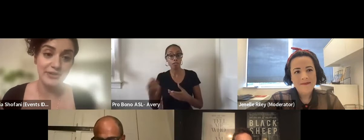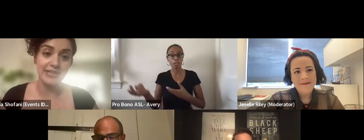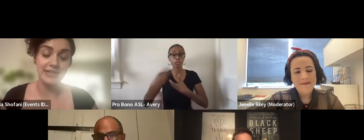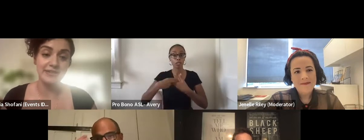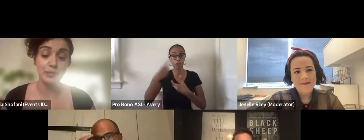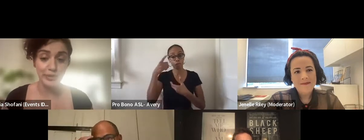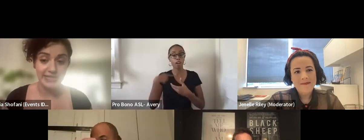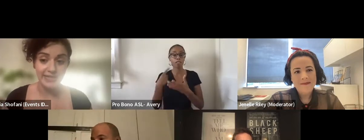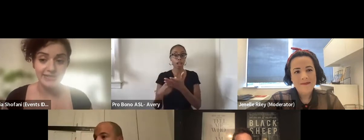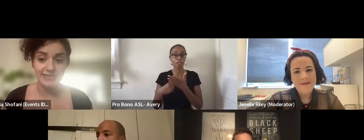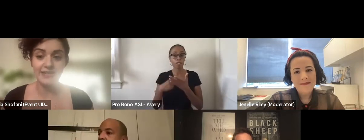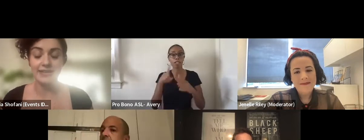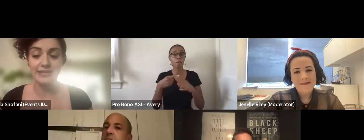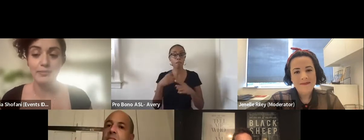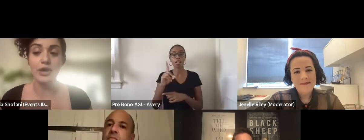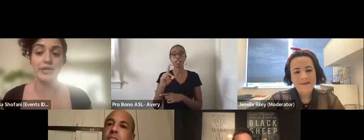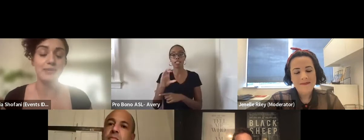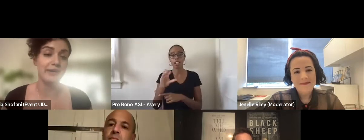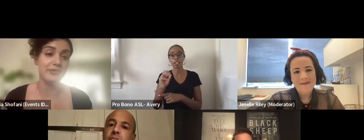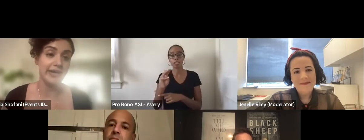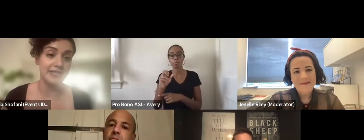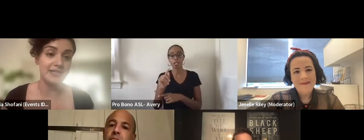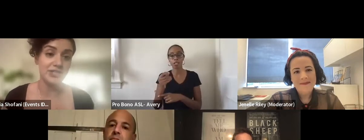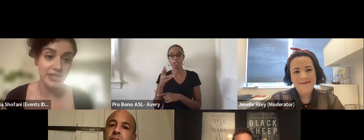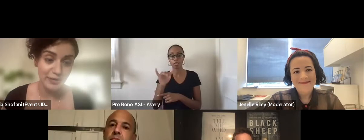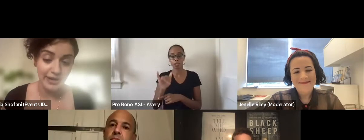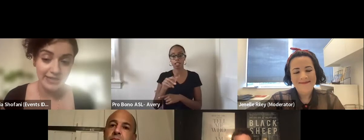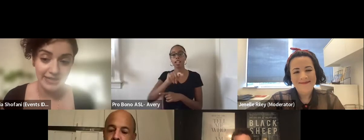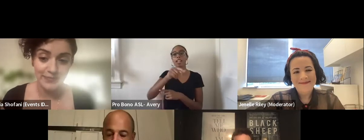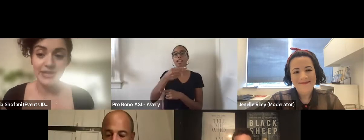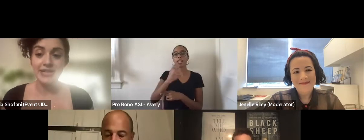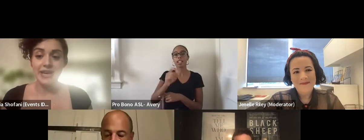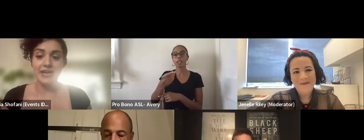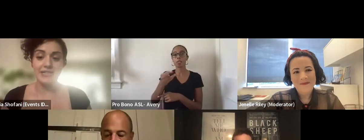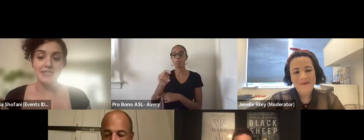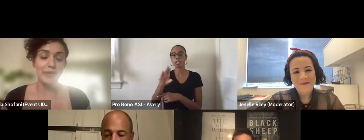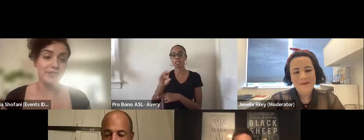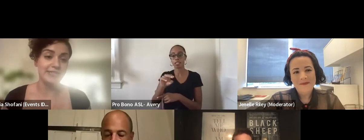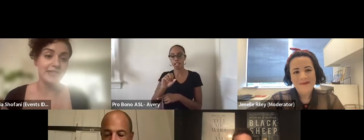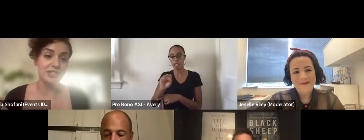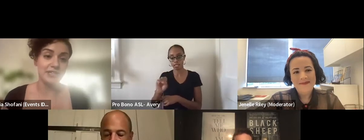by VARIETY Jenelle Riley. This panel discussion includes the director Ed Perkins and producer Simon Chinn.